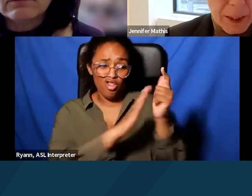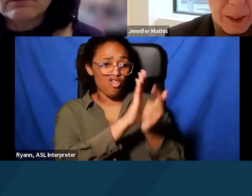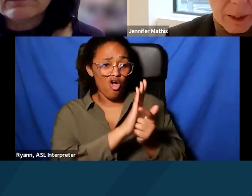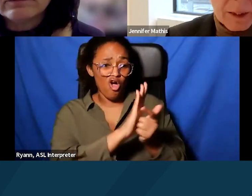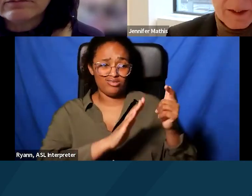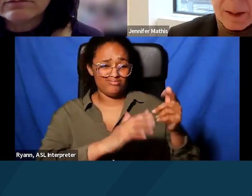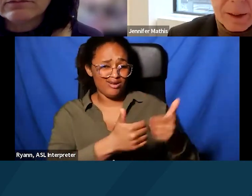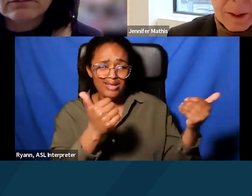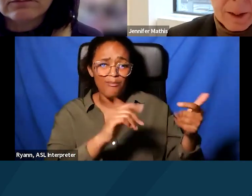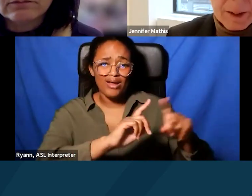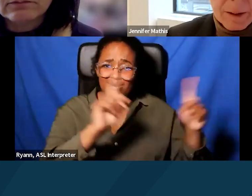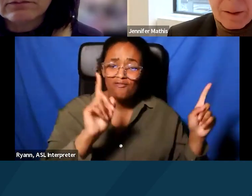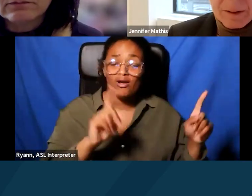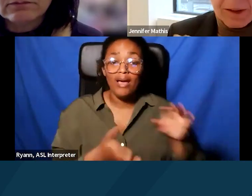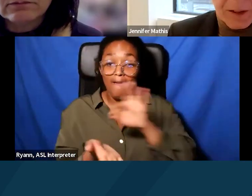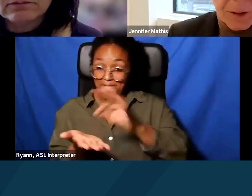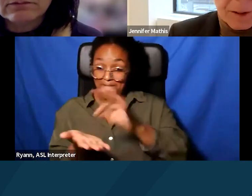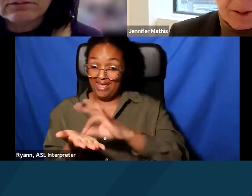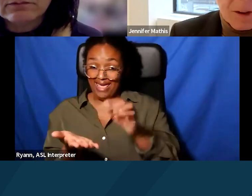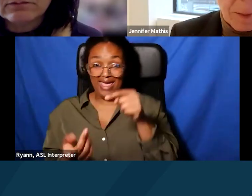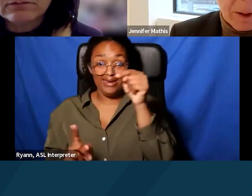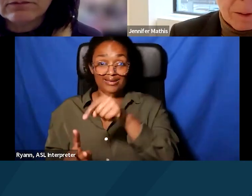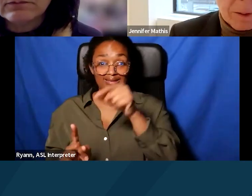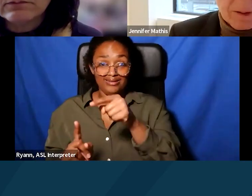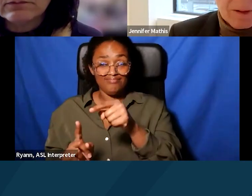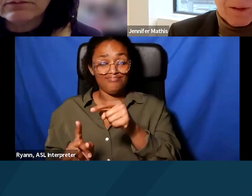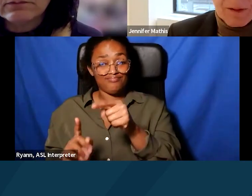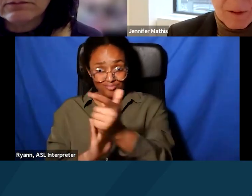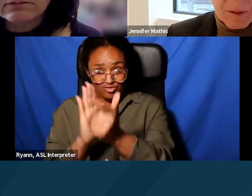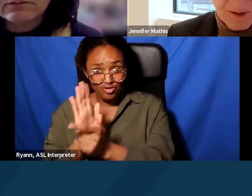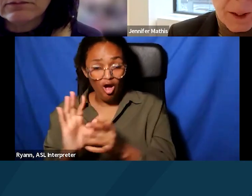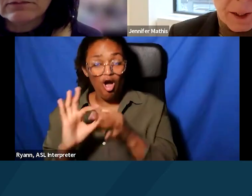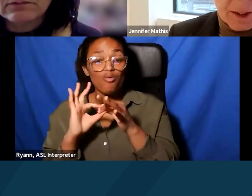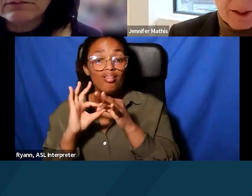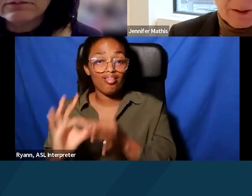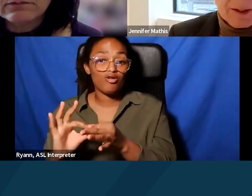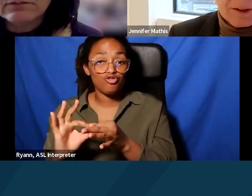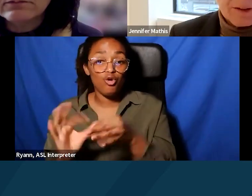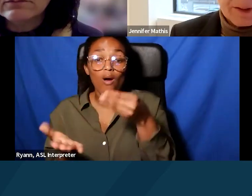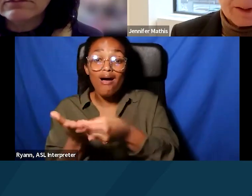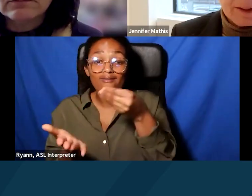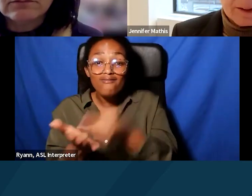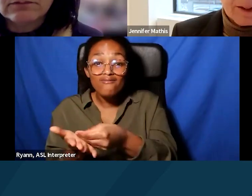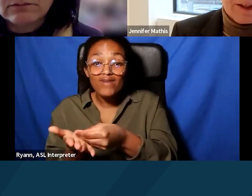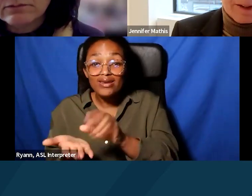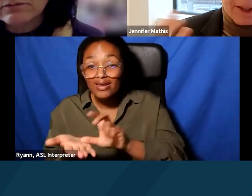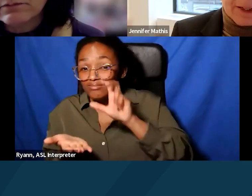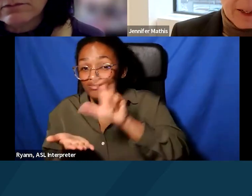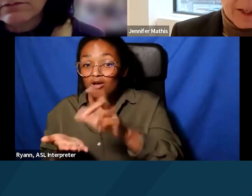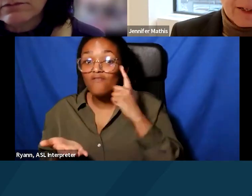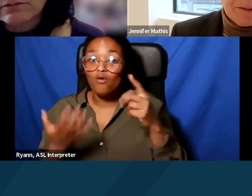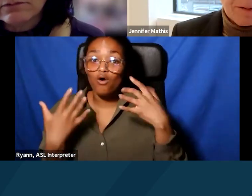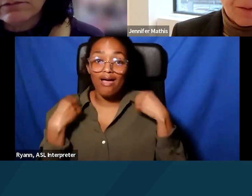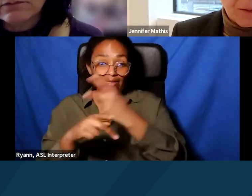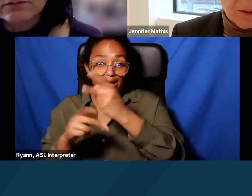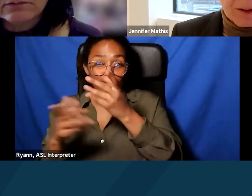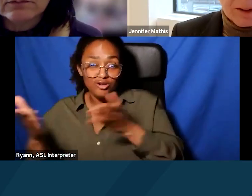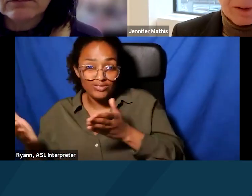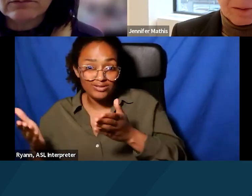Medicaid is a statute that's about funding healthcare services. The ADA and 504 are